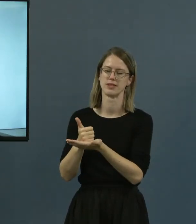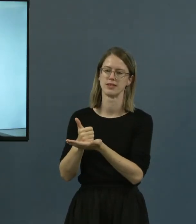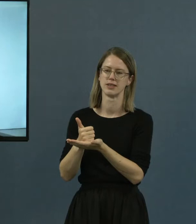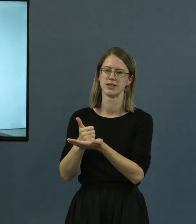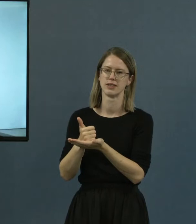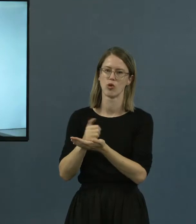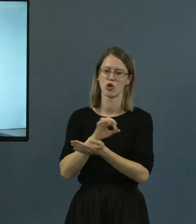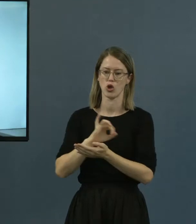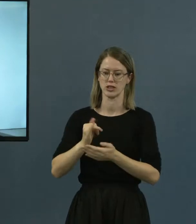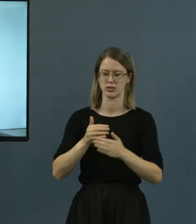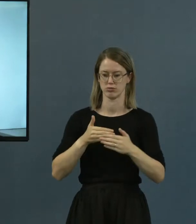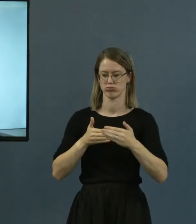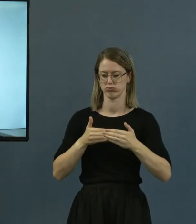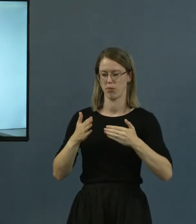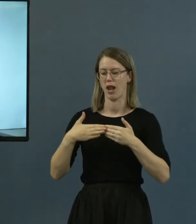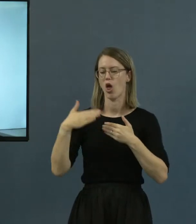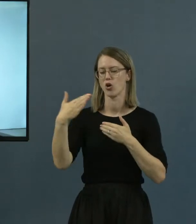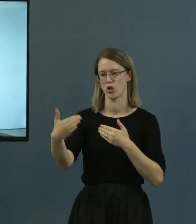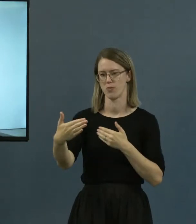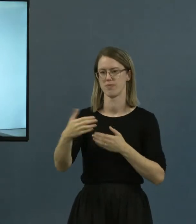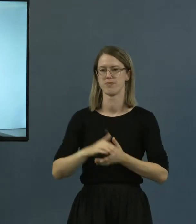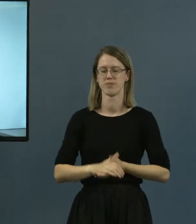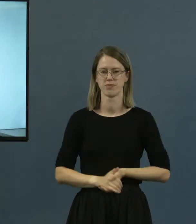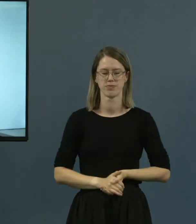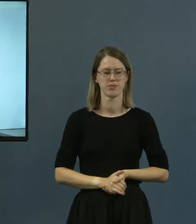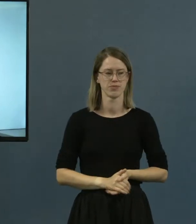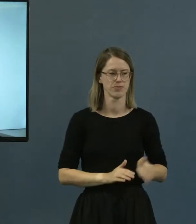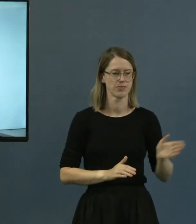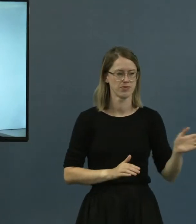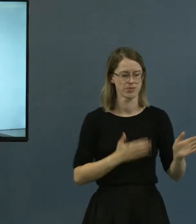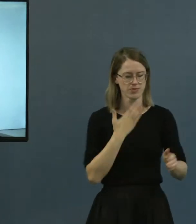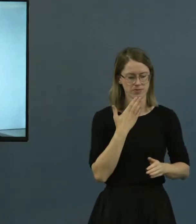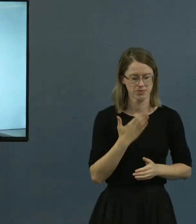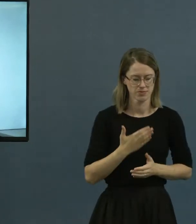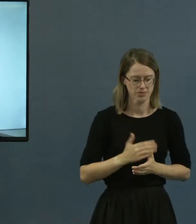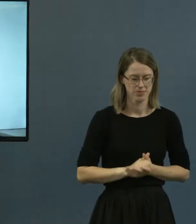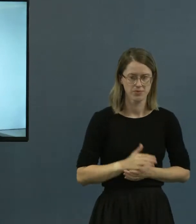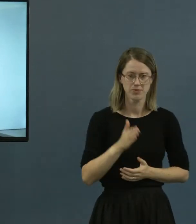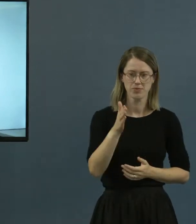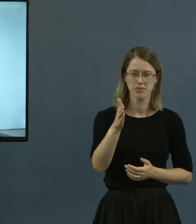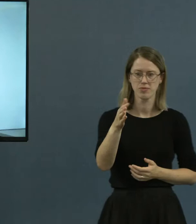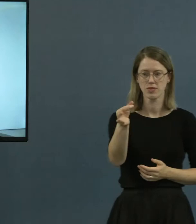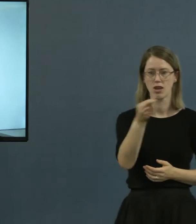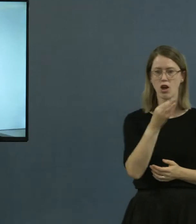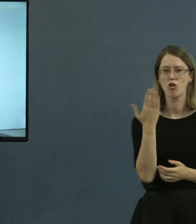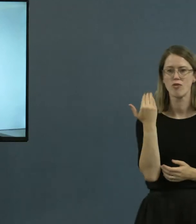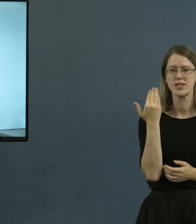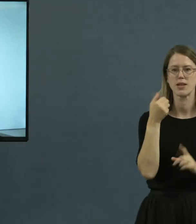acute infection. Thanks, Joe.